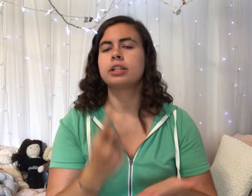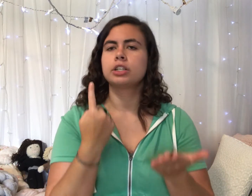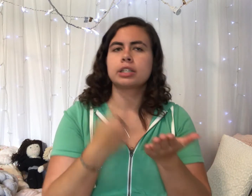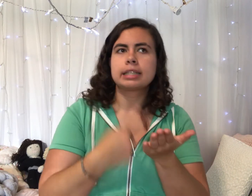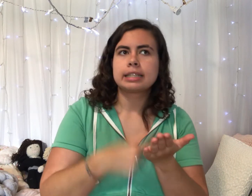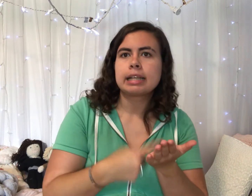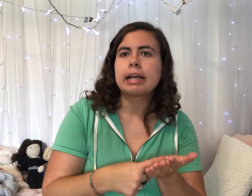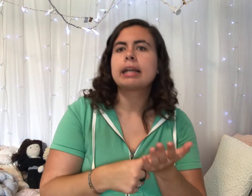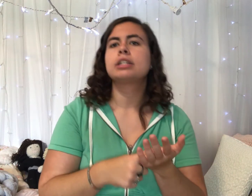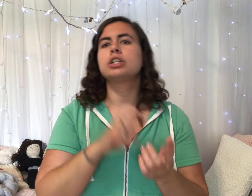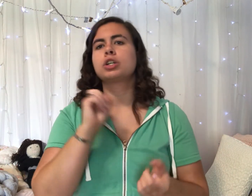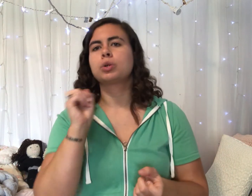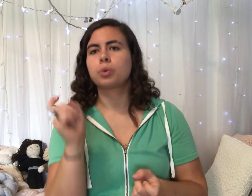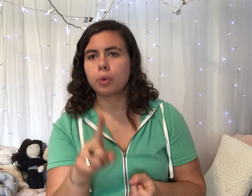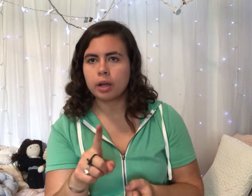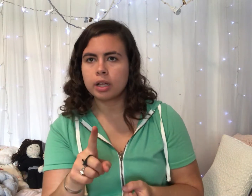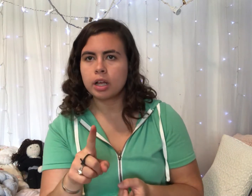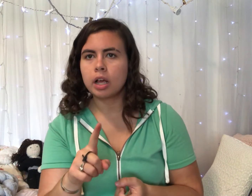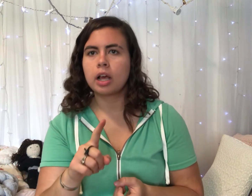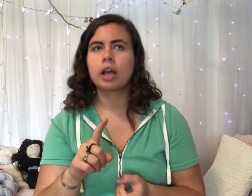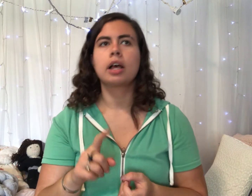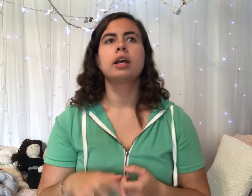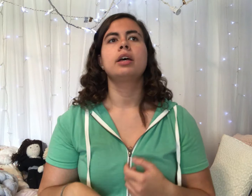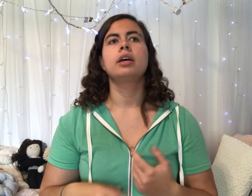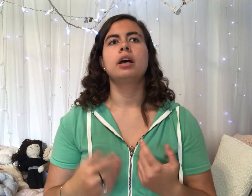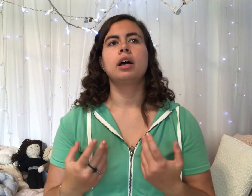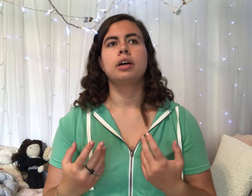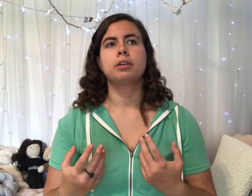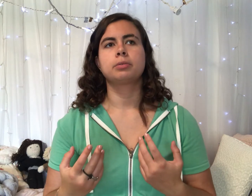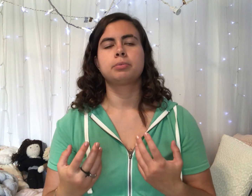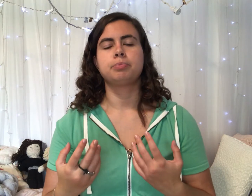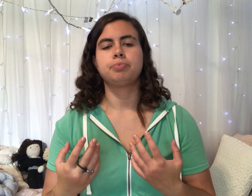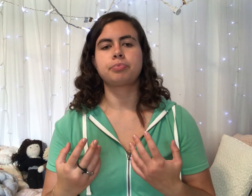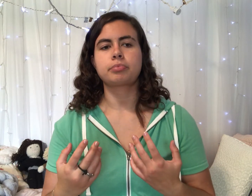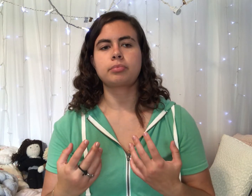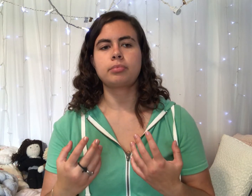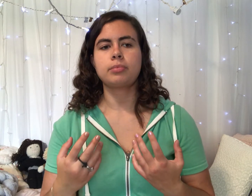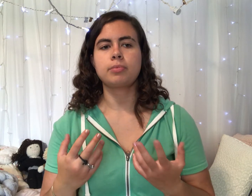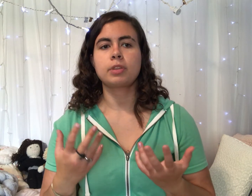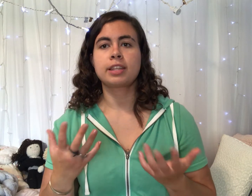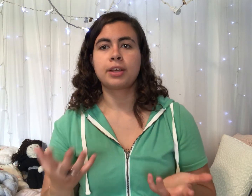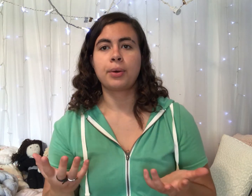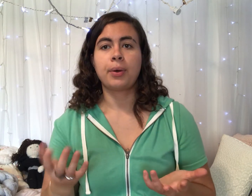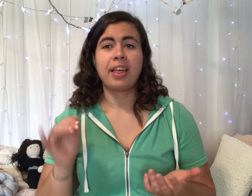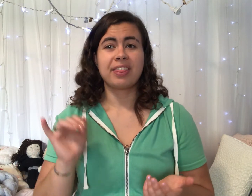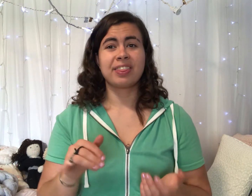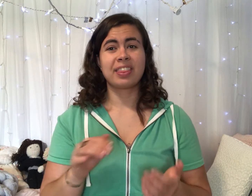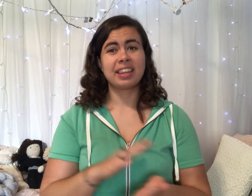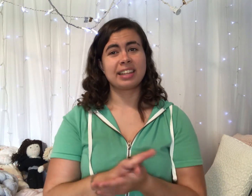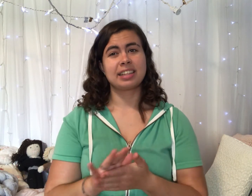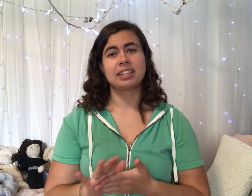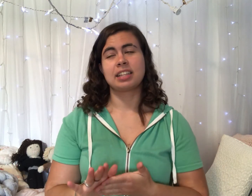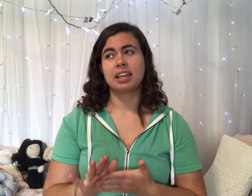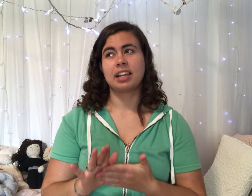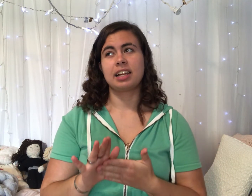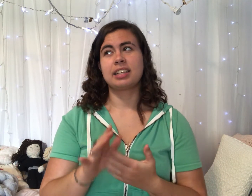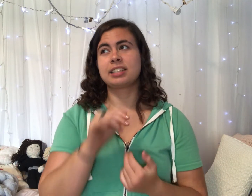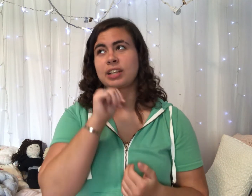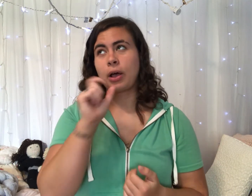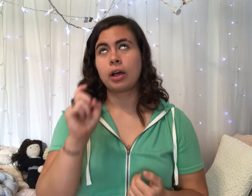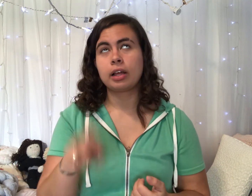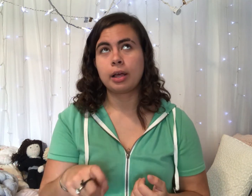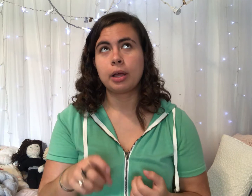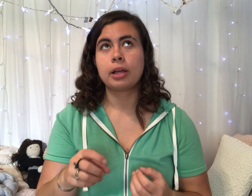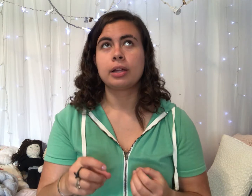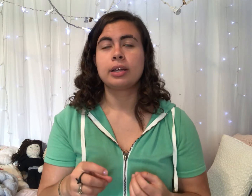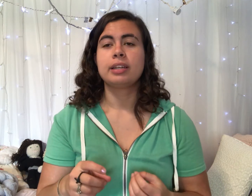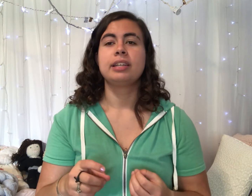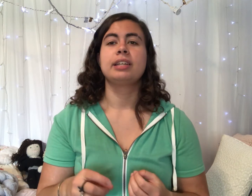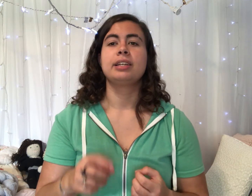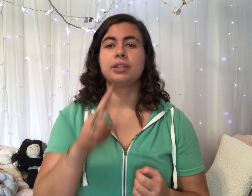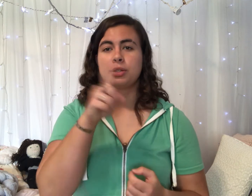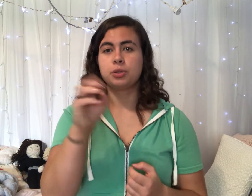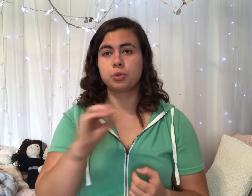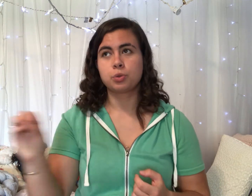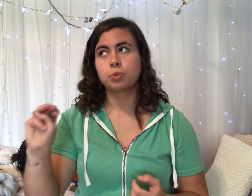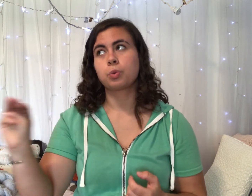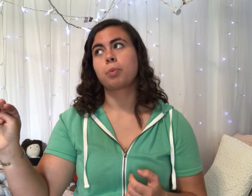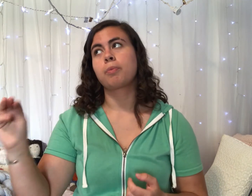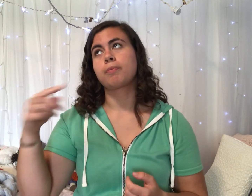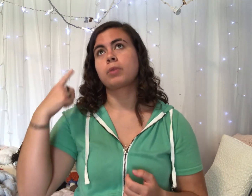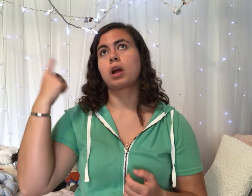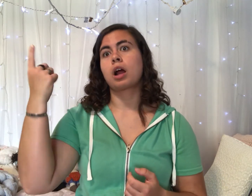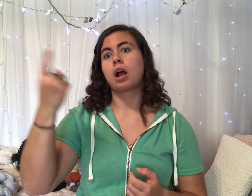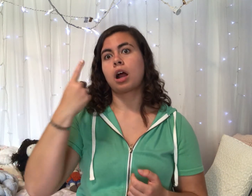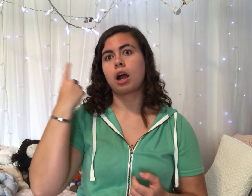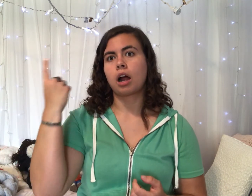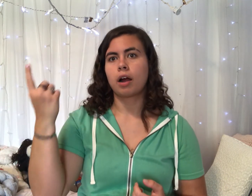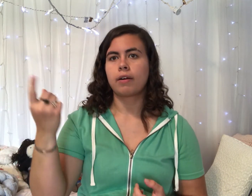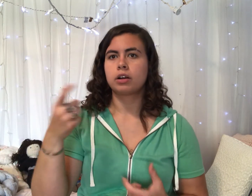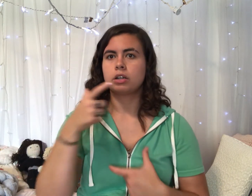It's for discussion and questions. So it's nice that I don't have to be on Zoom all the time